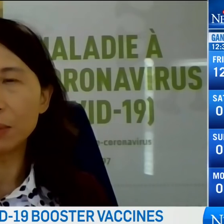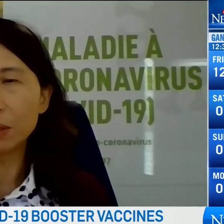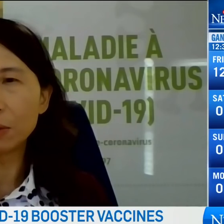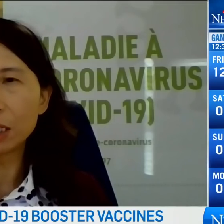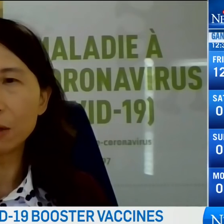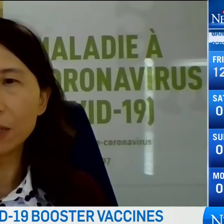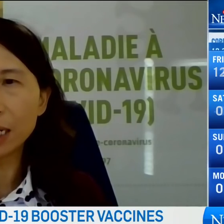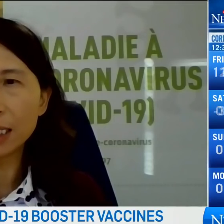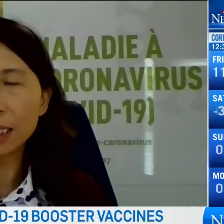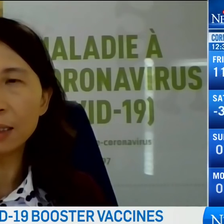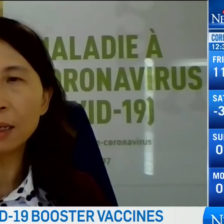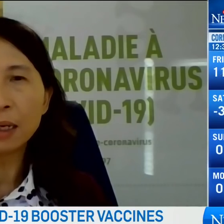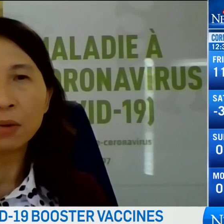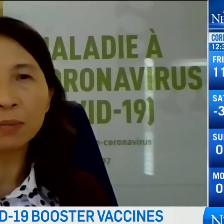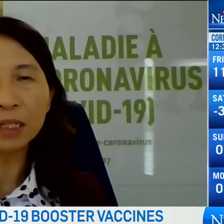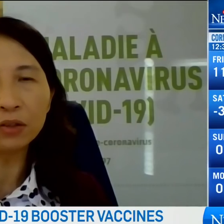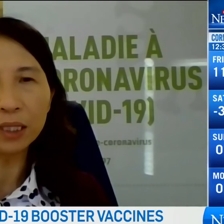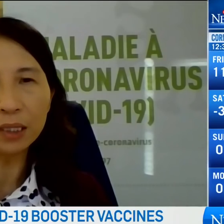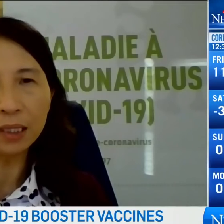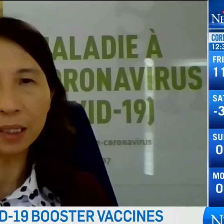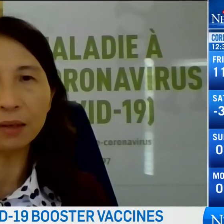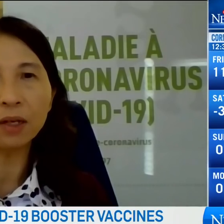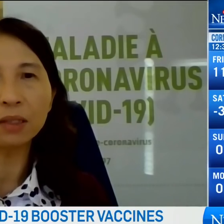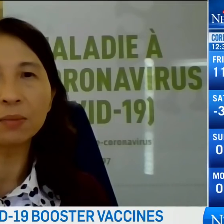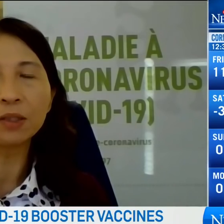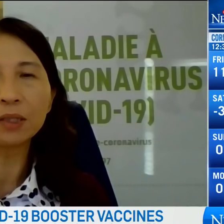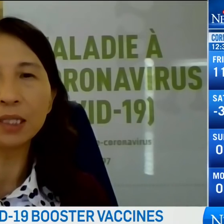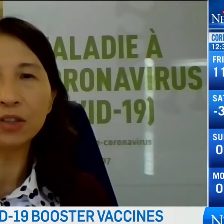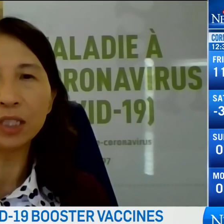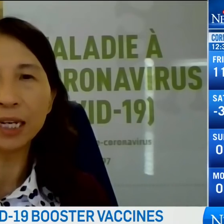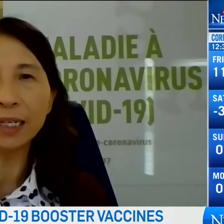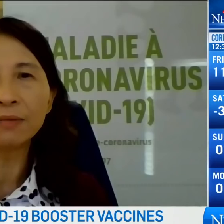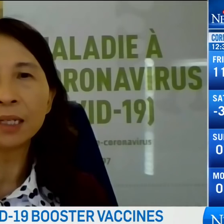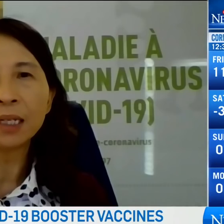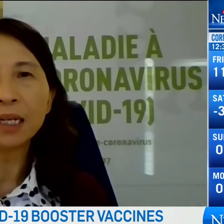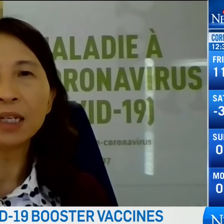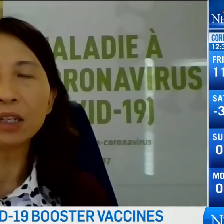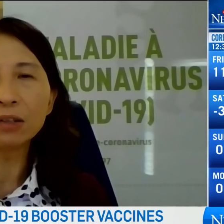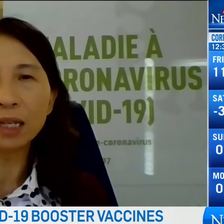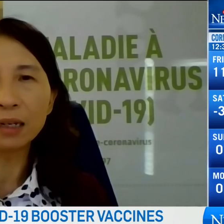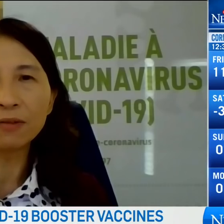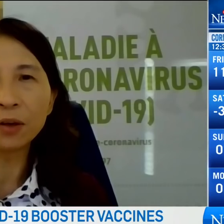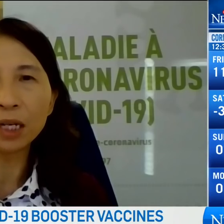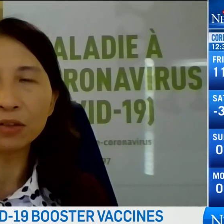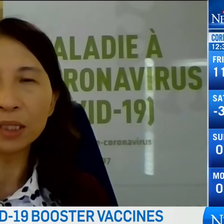OVER THE PAST WEEK, ON AVERAGE,